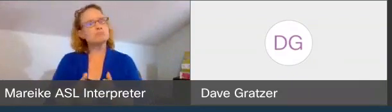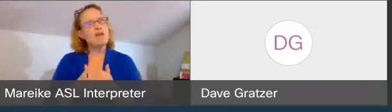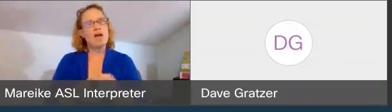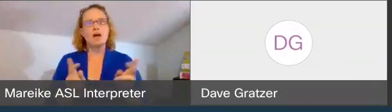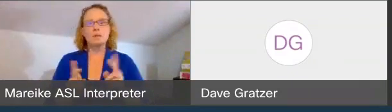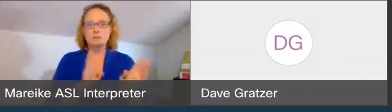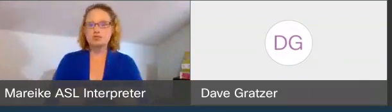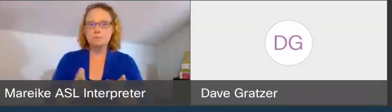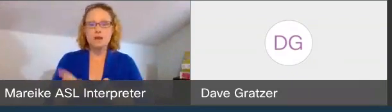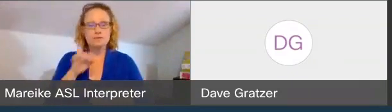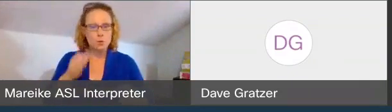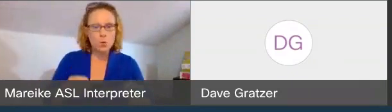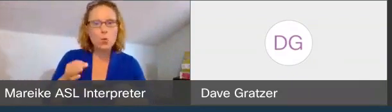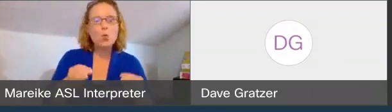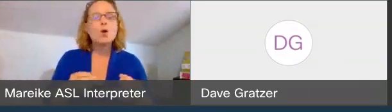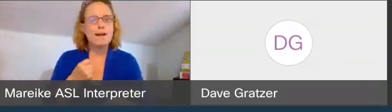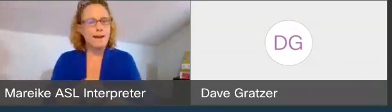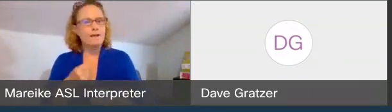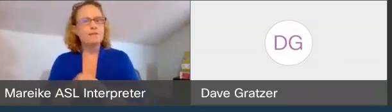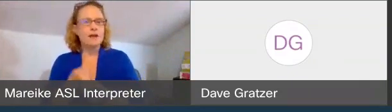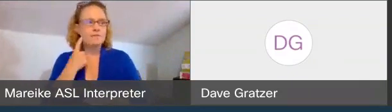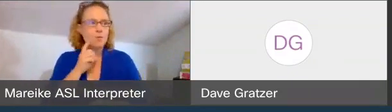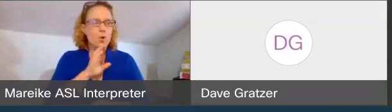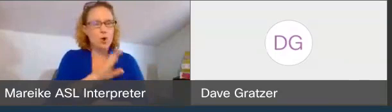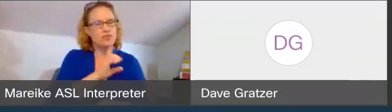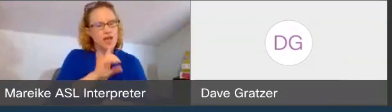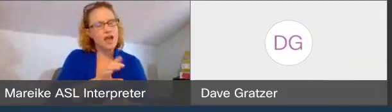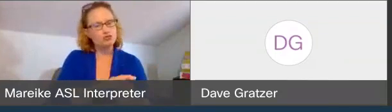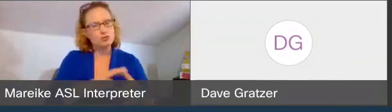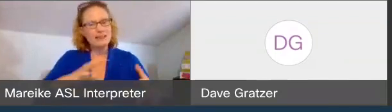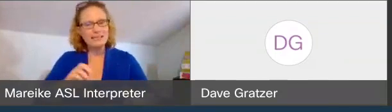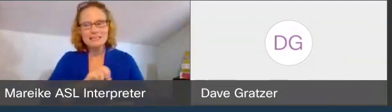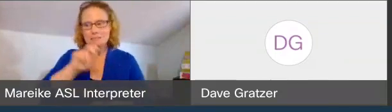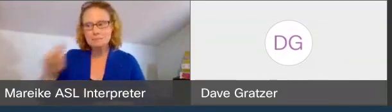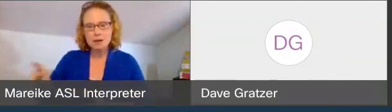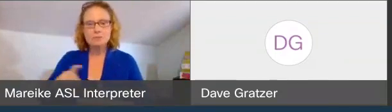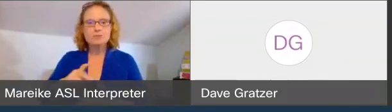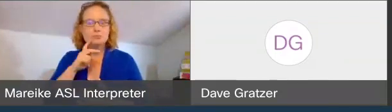advocate for their release back to the program advocate for specialty mental health courts.